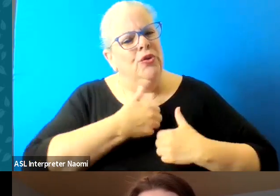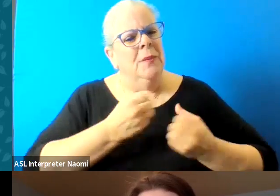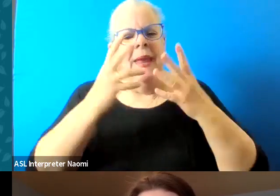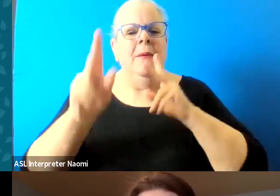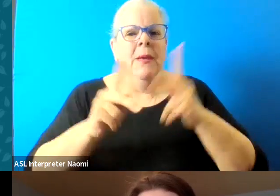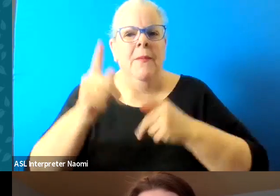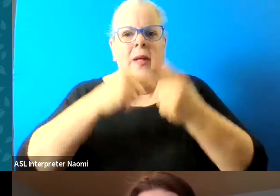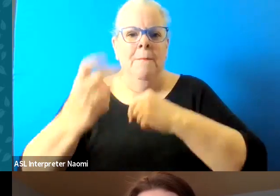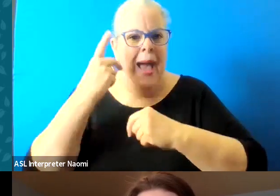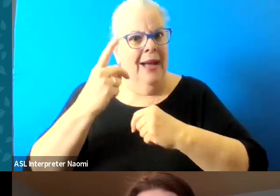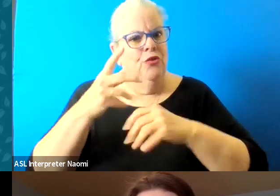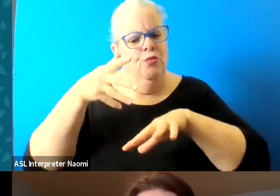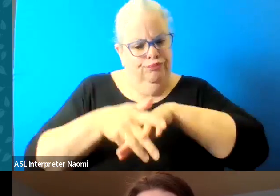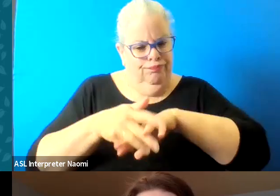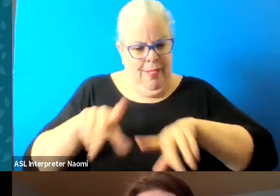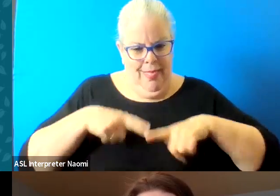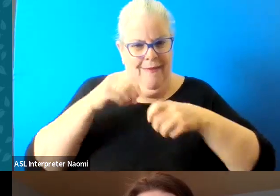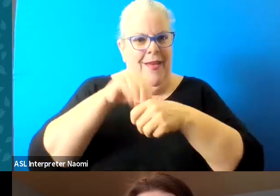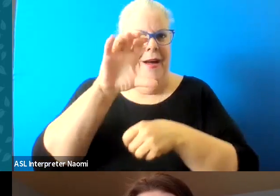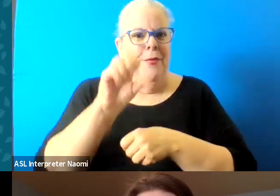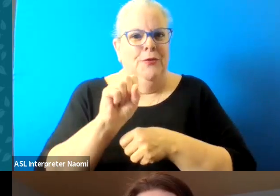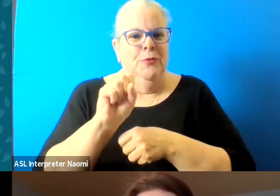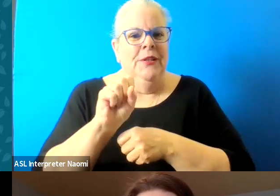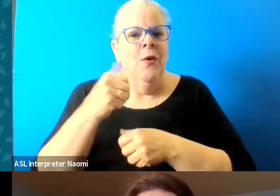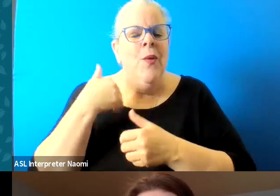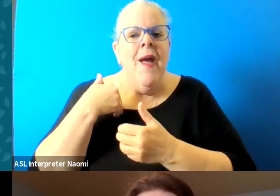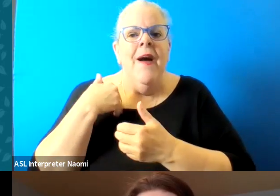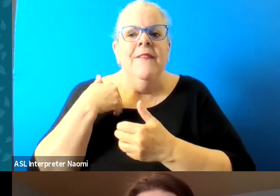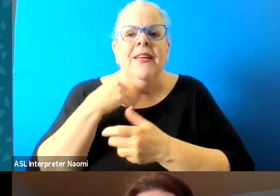in Colorado Springs. And we have a particular responsibility